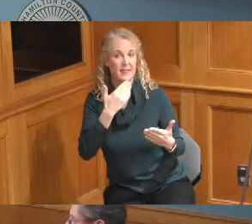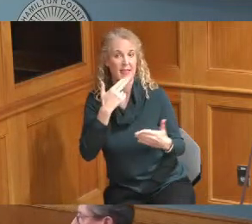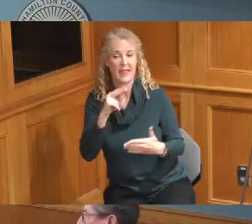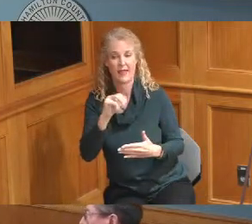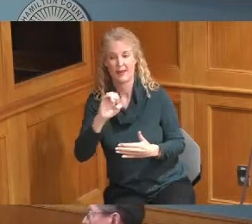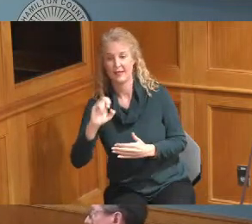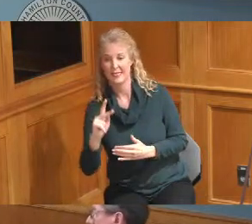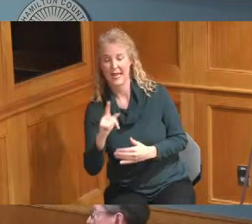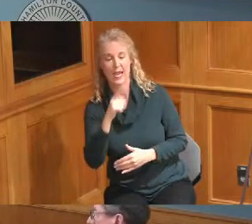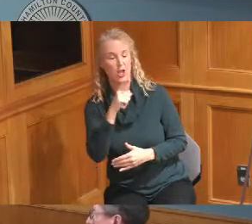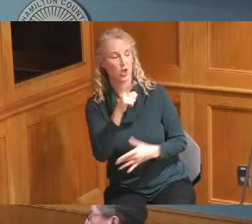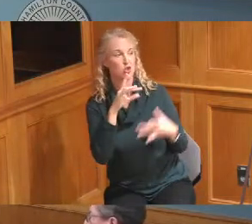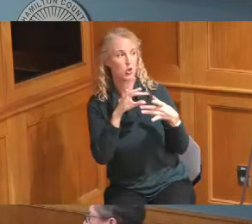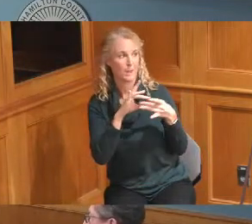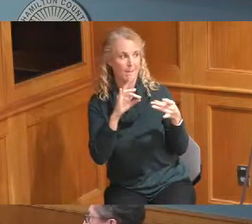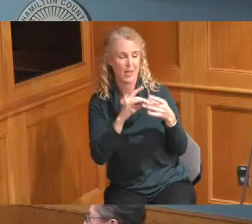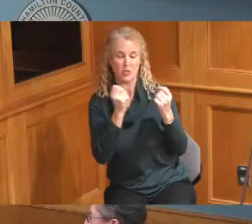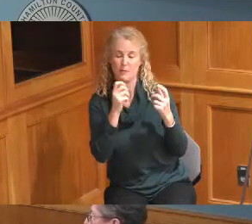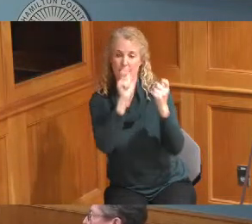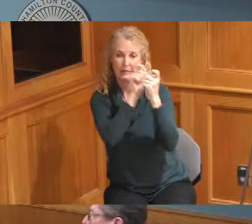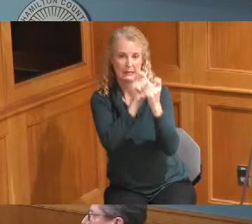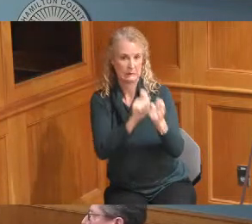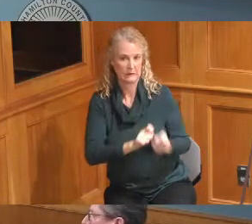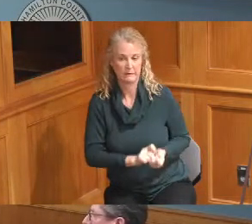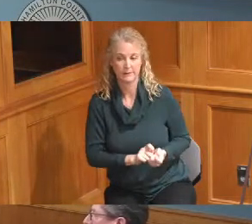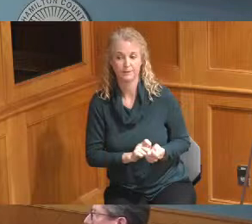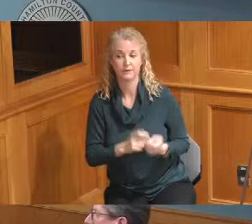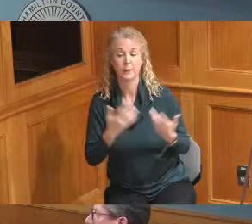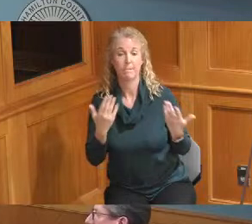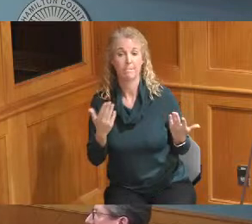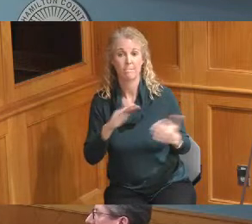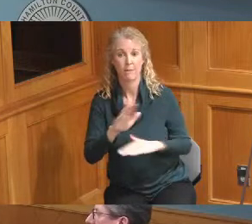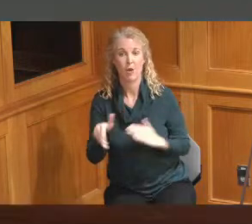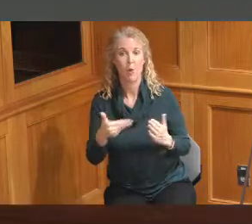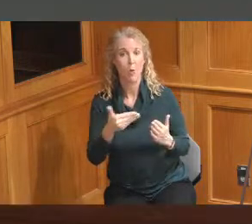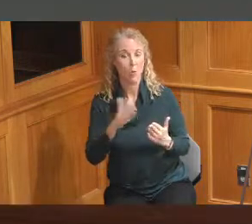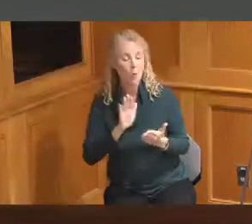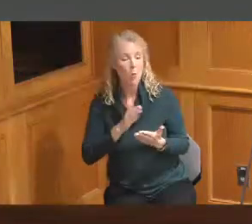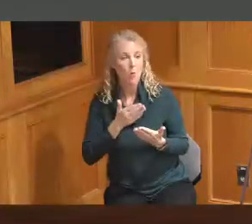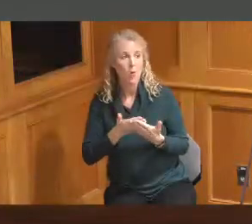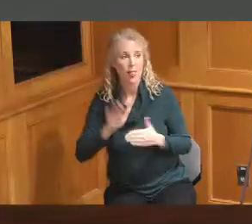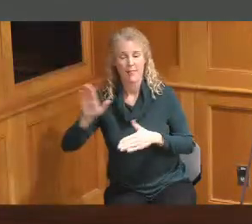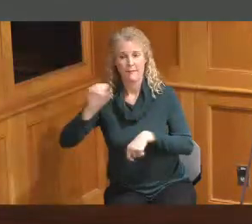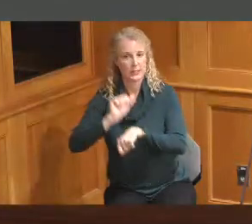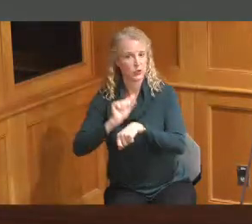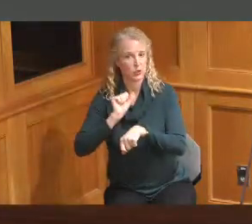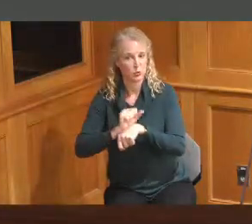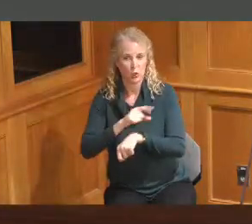up a lot of the specific things but all the work that his department does you guys all referenced